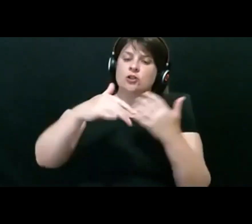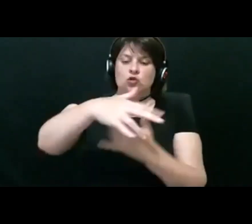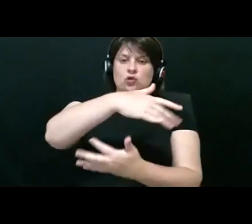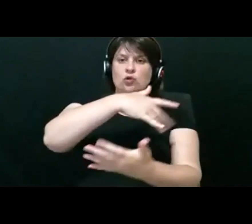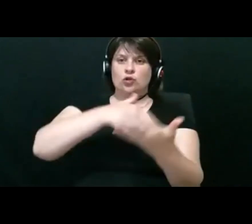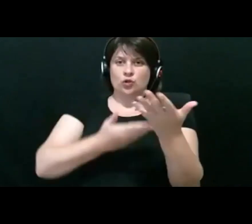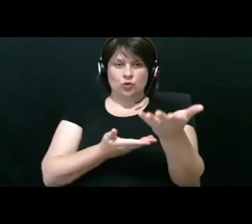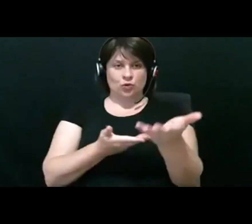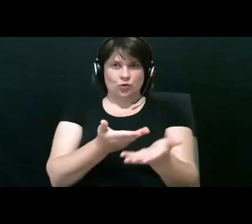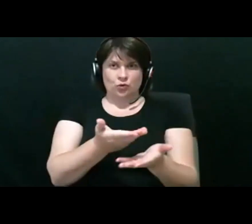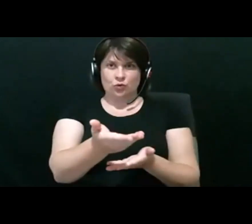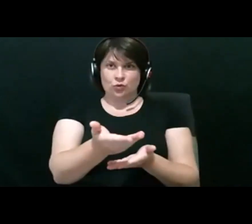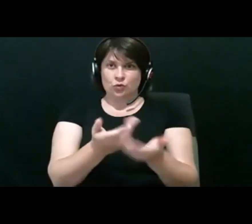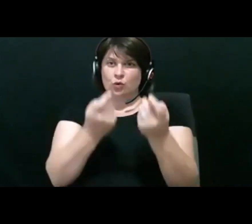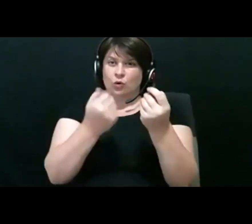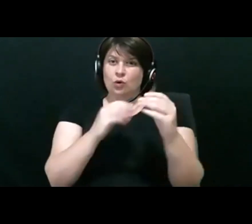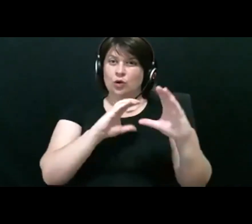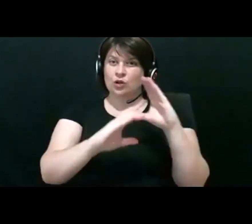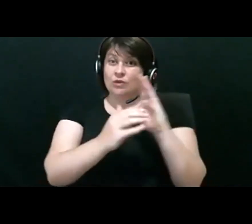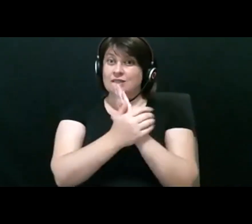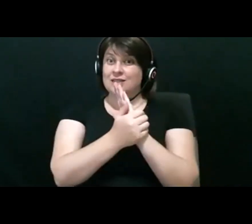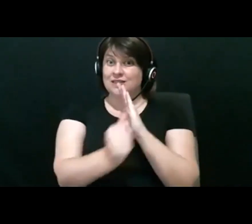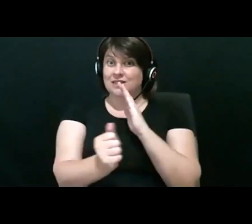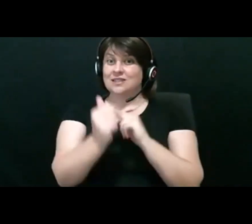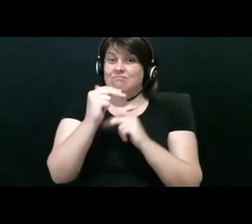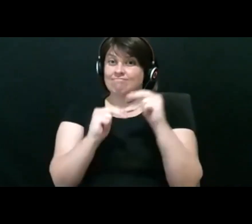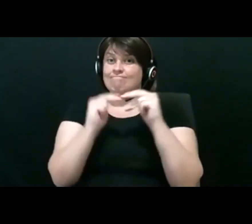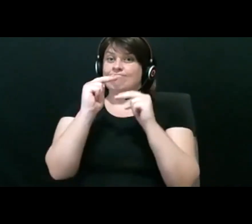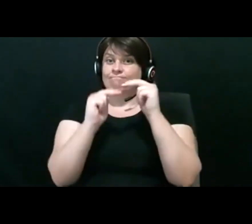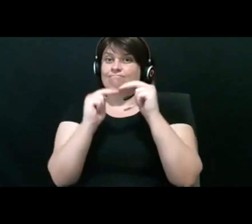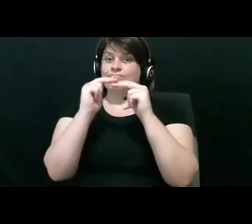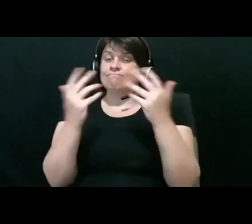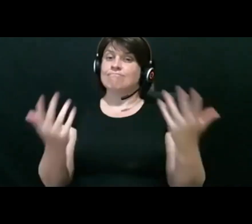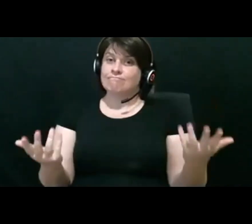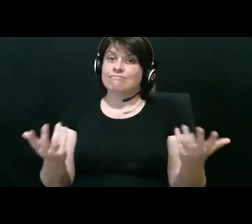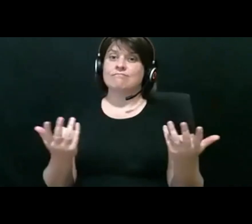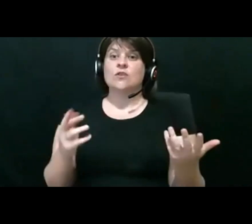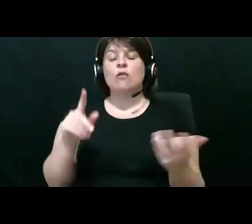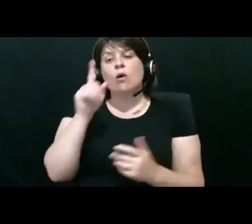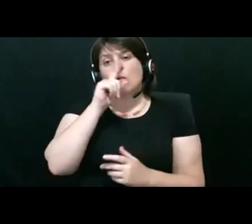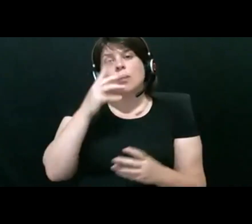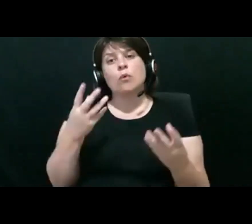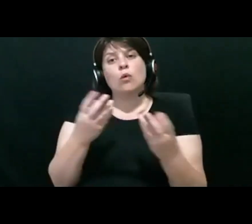and early communication skills for people with congenital